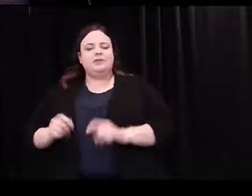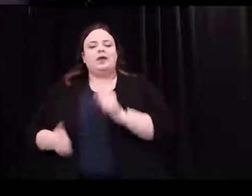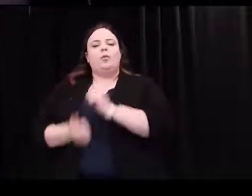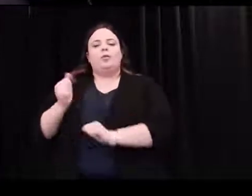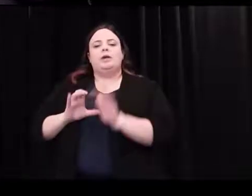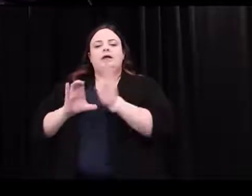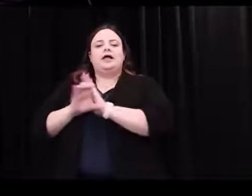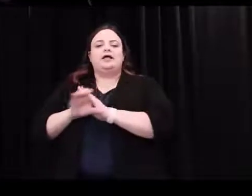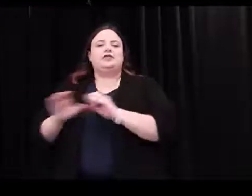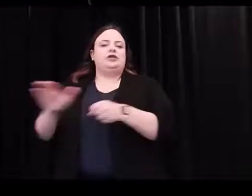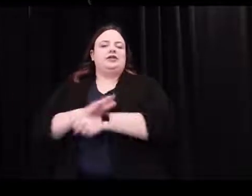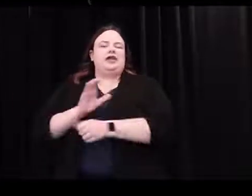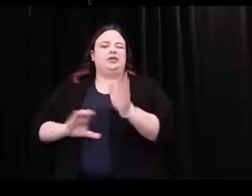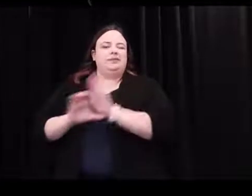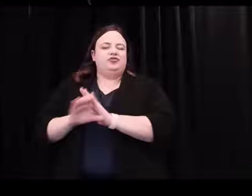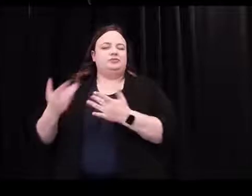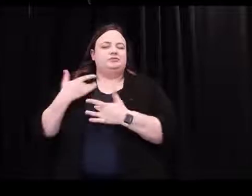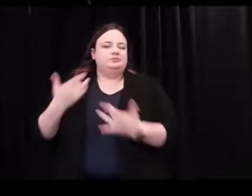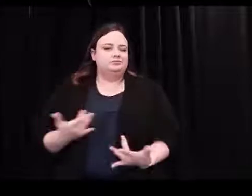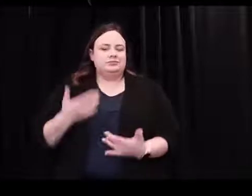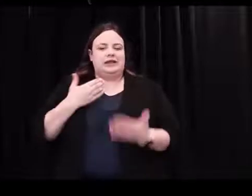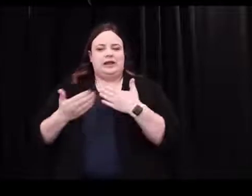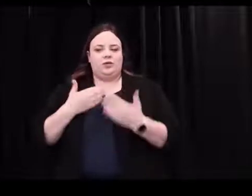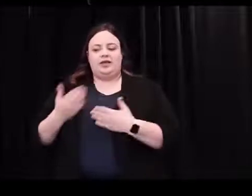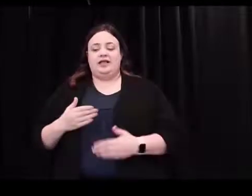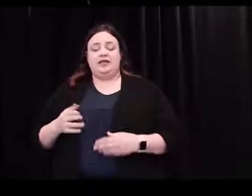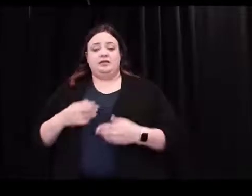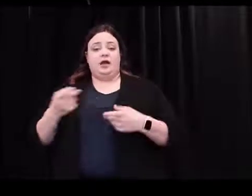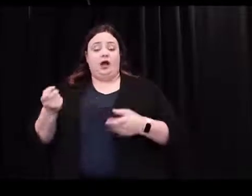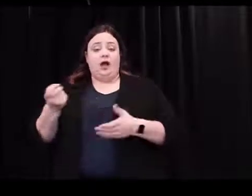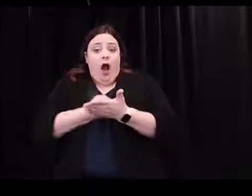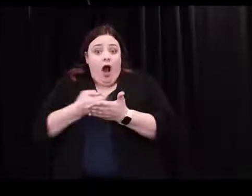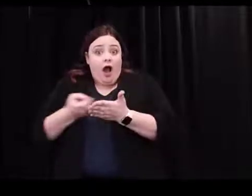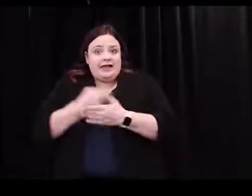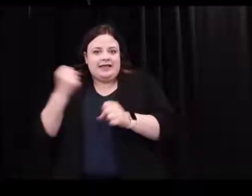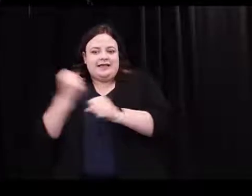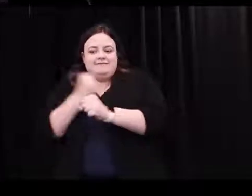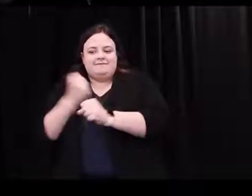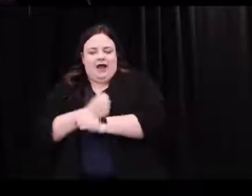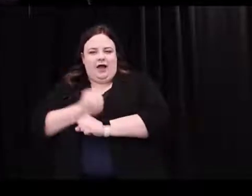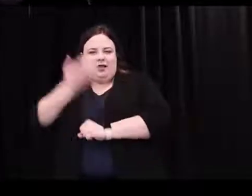entirely pictures usually, so anyway this is a hockey fight on the front front slide of this,